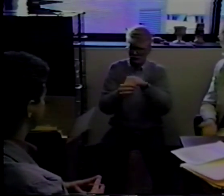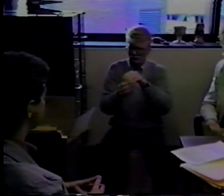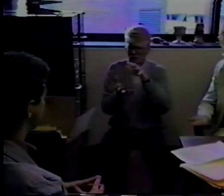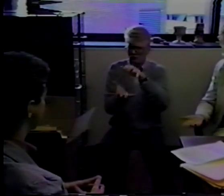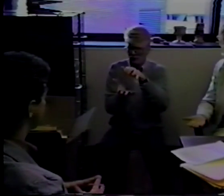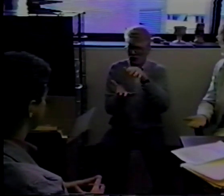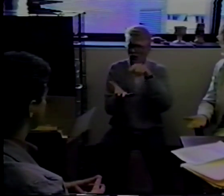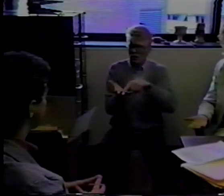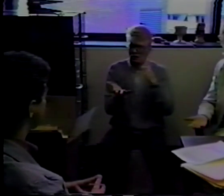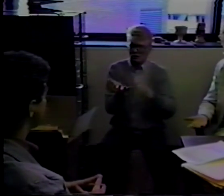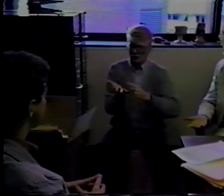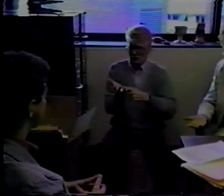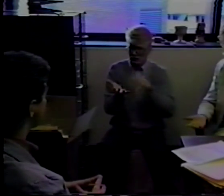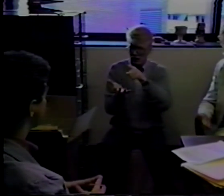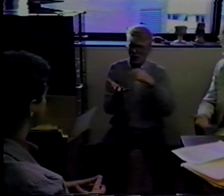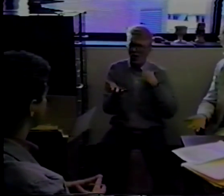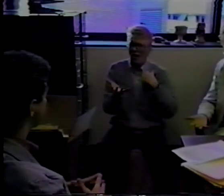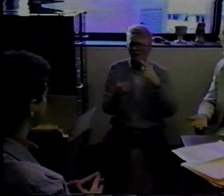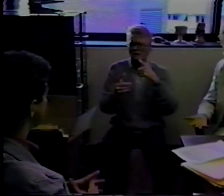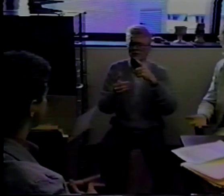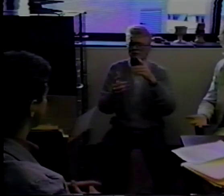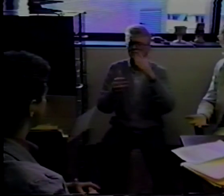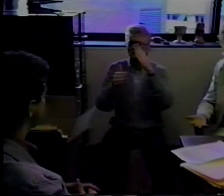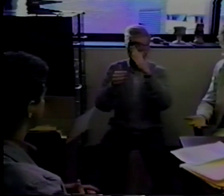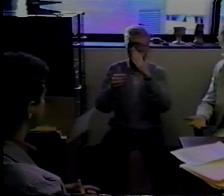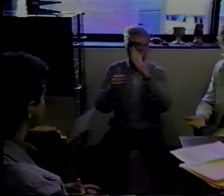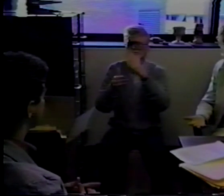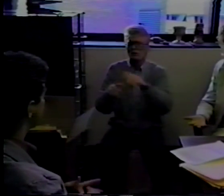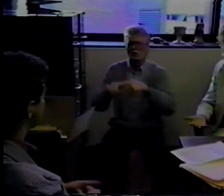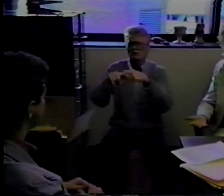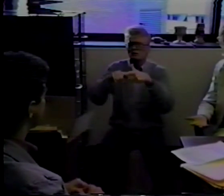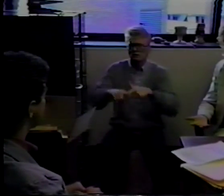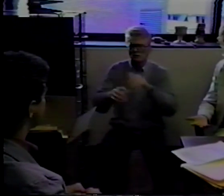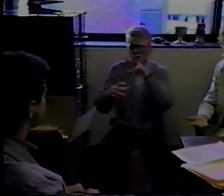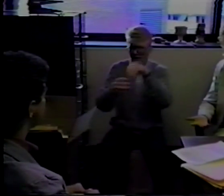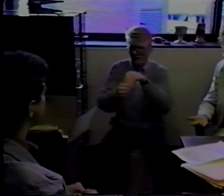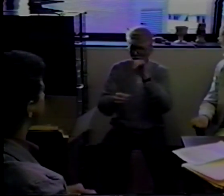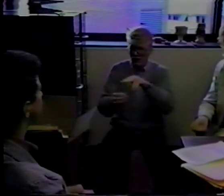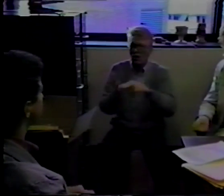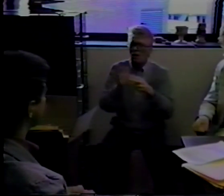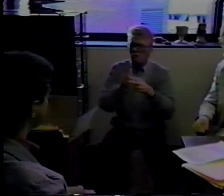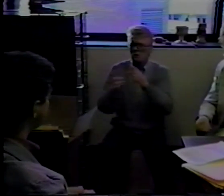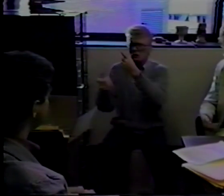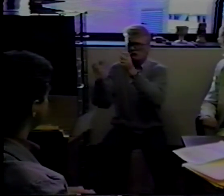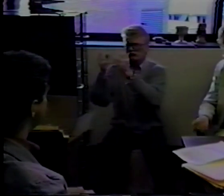there has to be a corollary in sign.